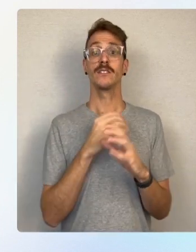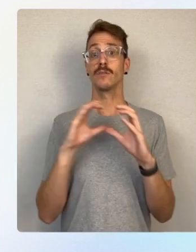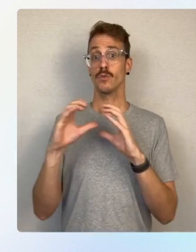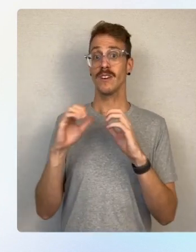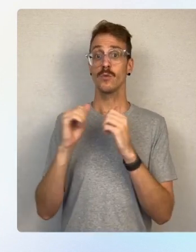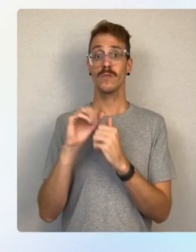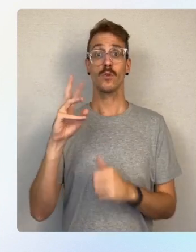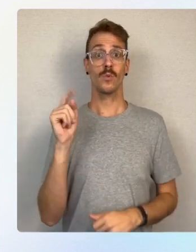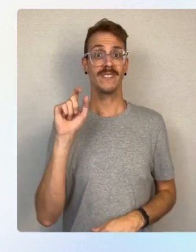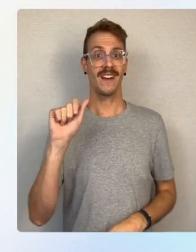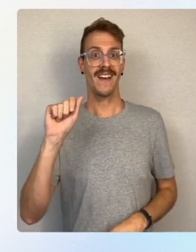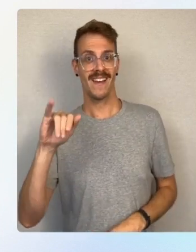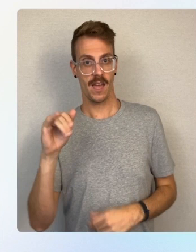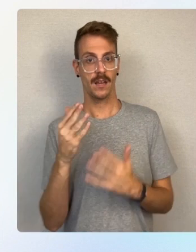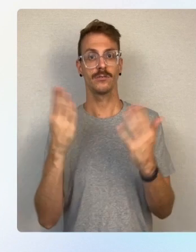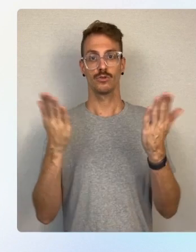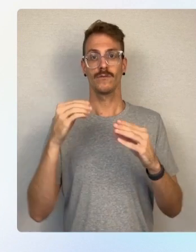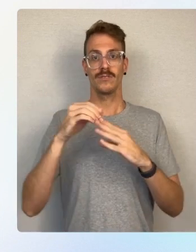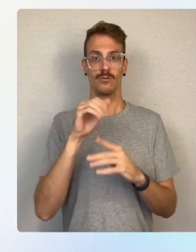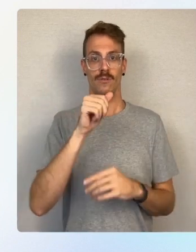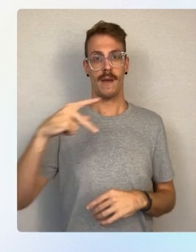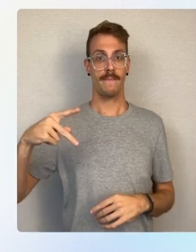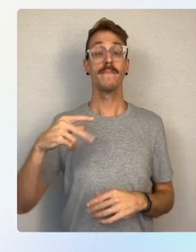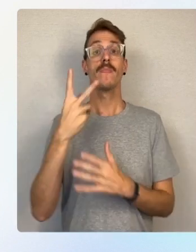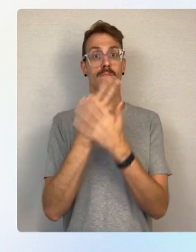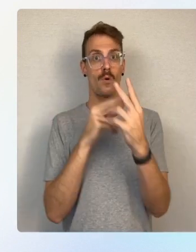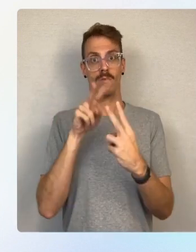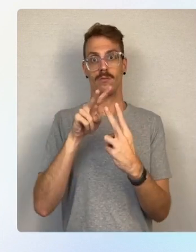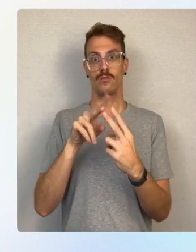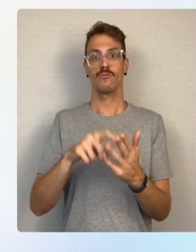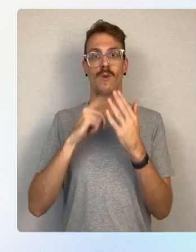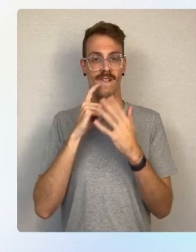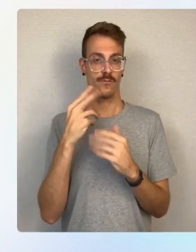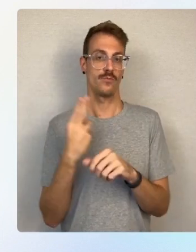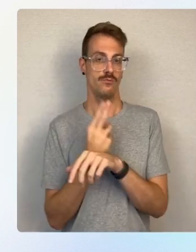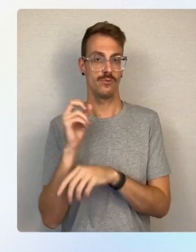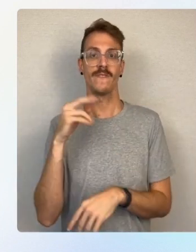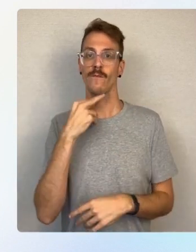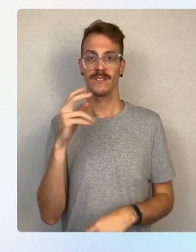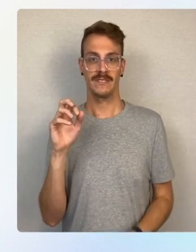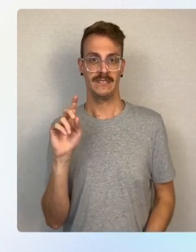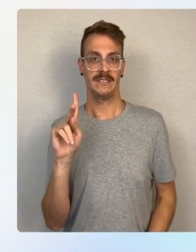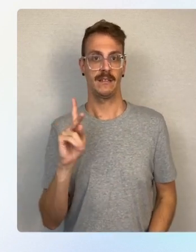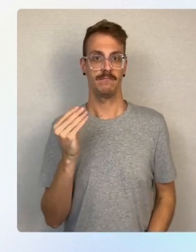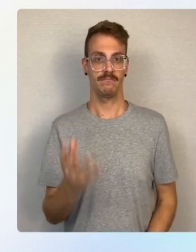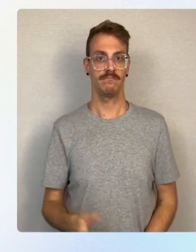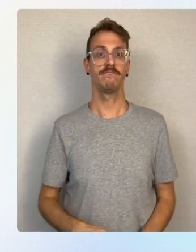which handles communication with the Wit.ai servers within your application. Both are required to use Voice SDK.